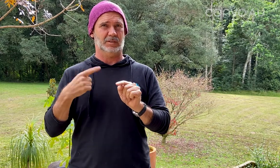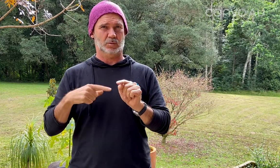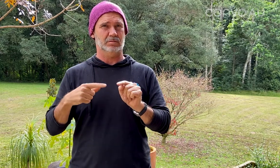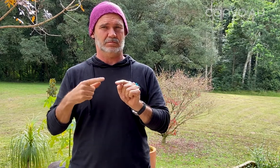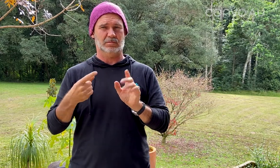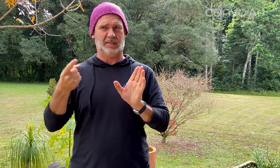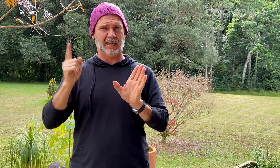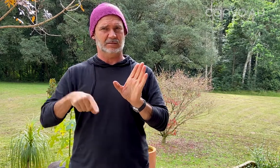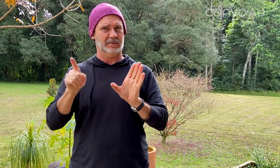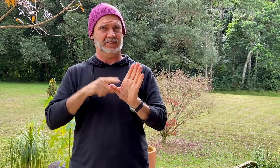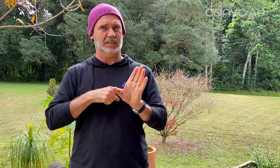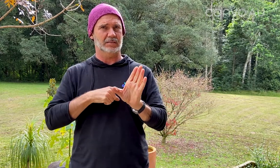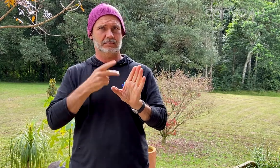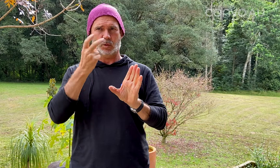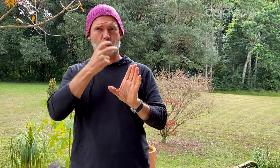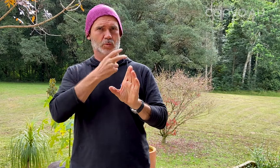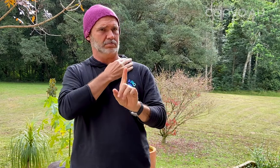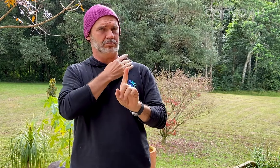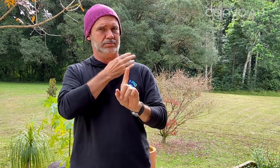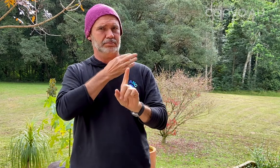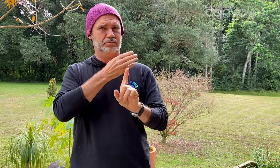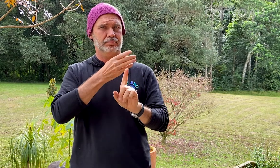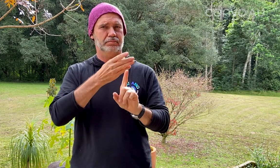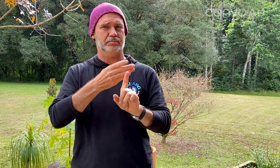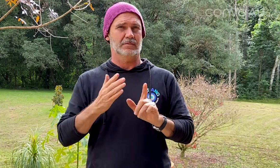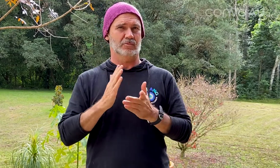Over time, these languages have been lost.